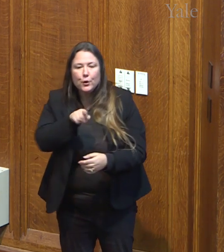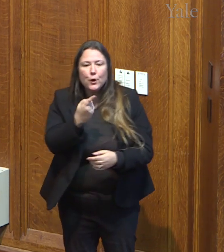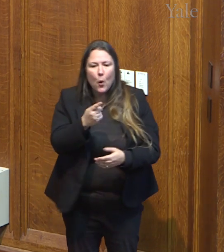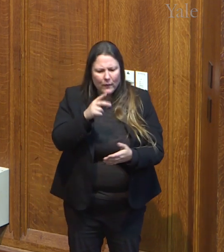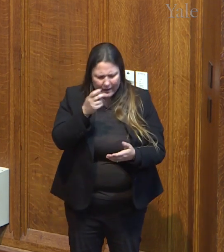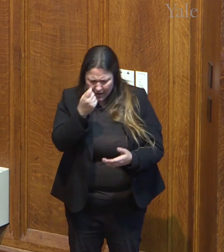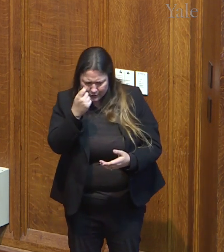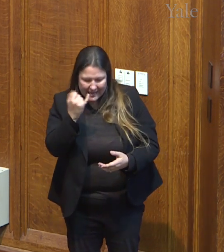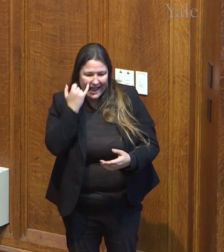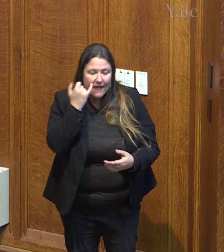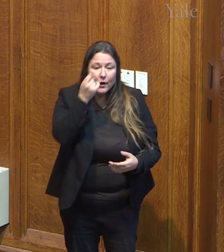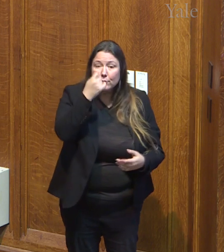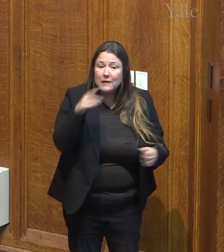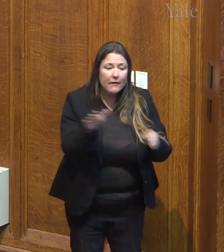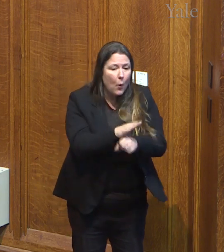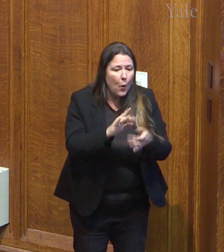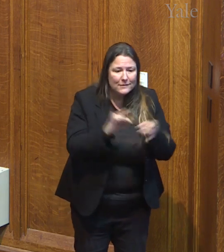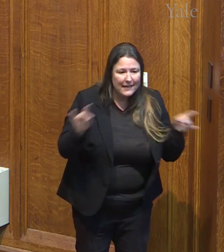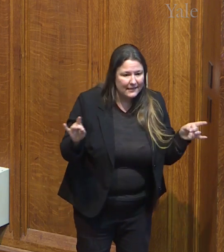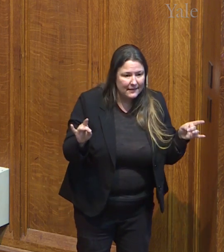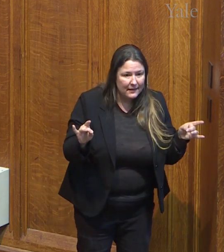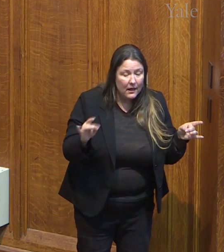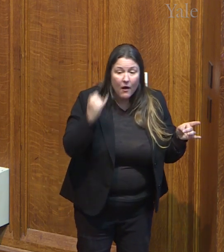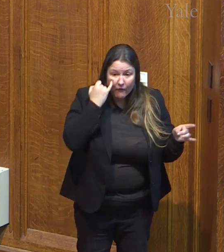To do that, his instruction must begin in sign.